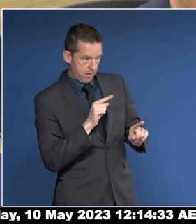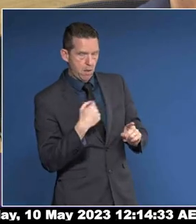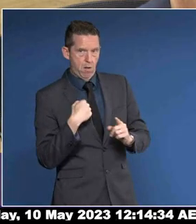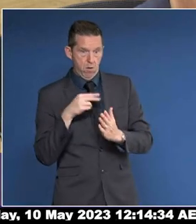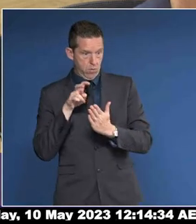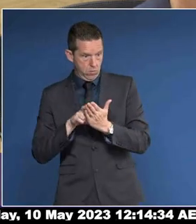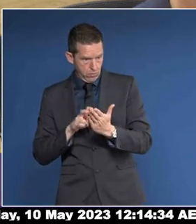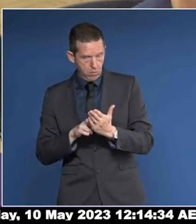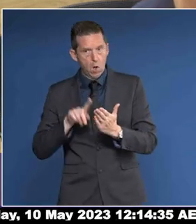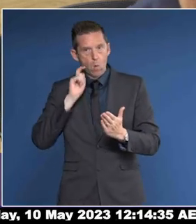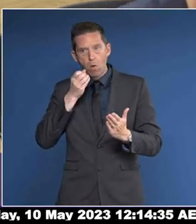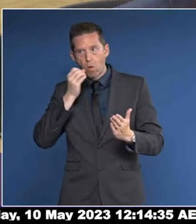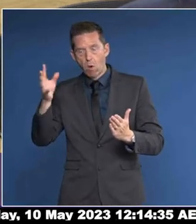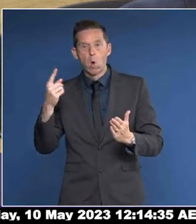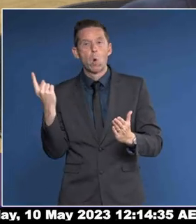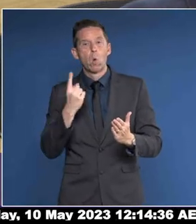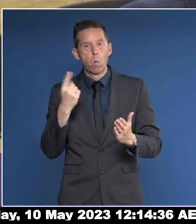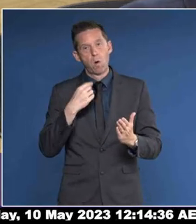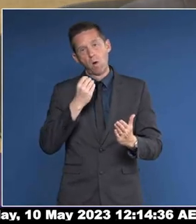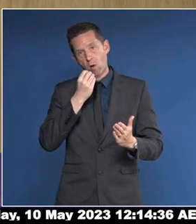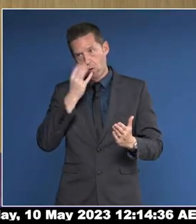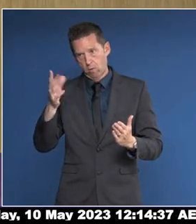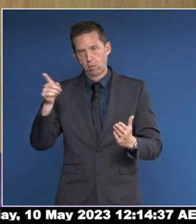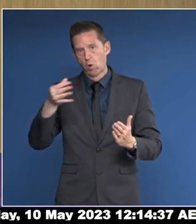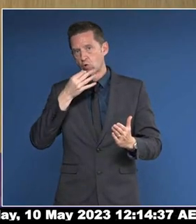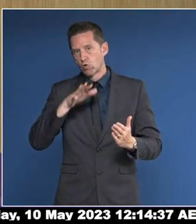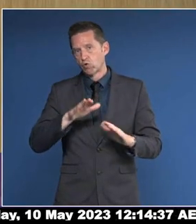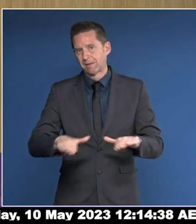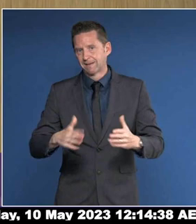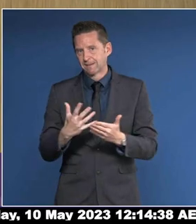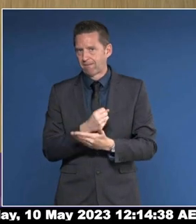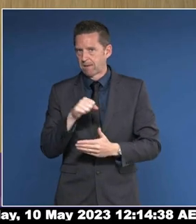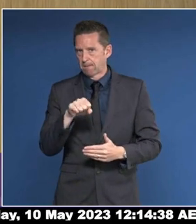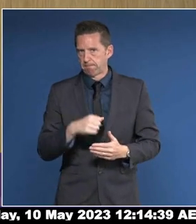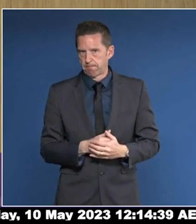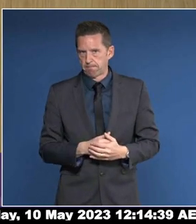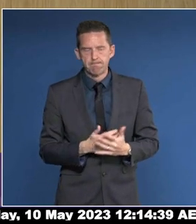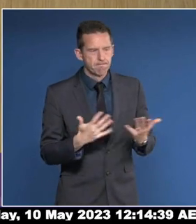appropriate authority, which, in this instance, is Child Safety. And at paragraph 18 you say, though, that: